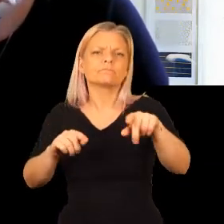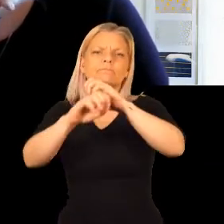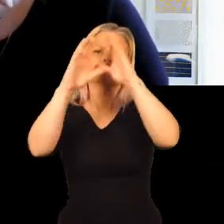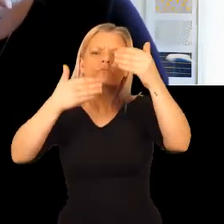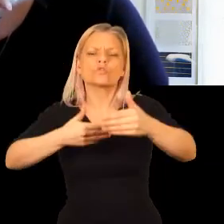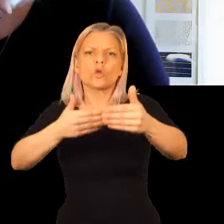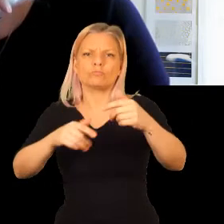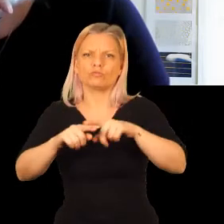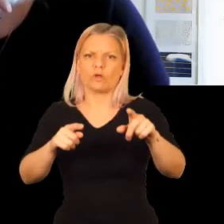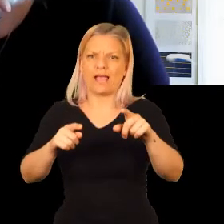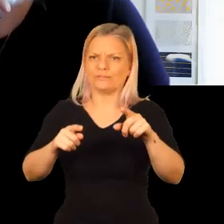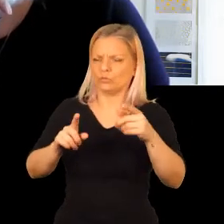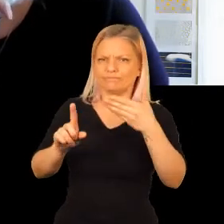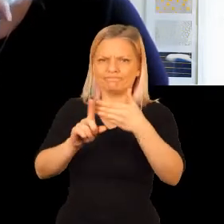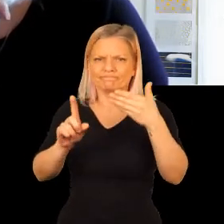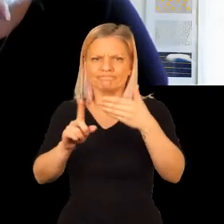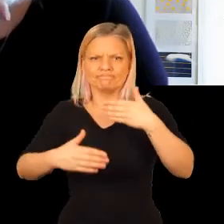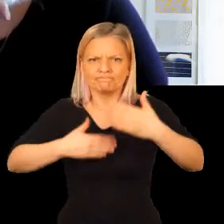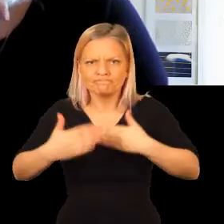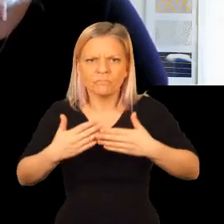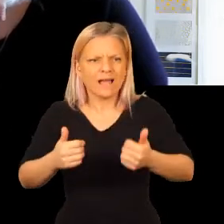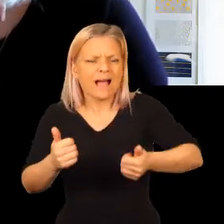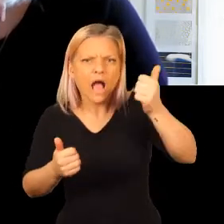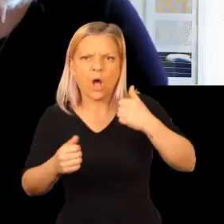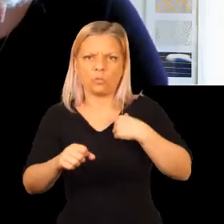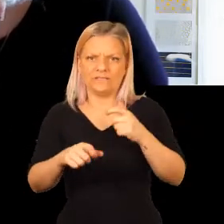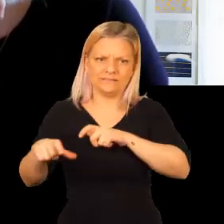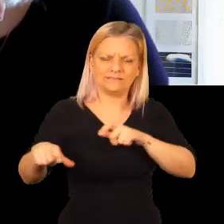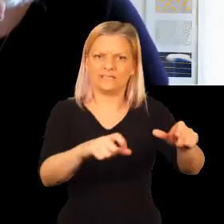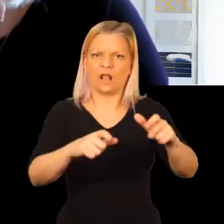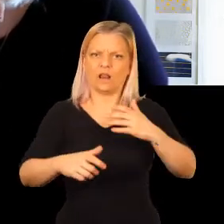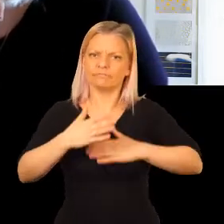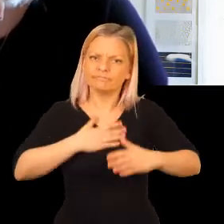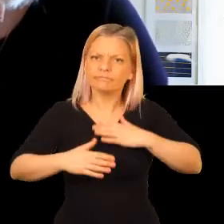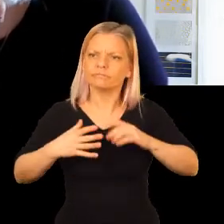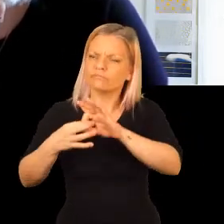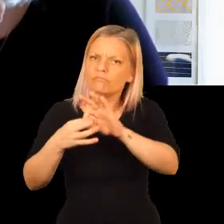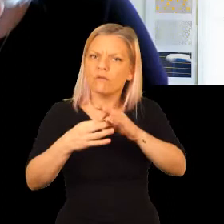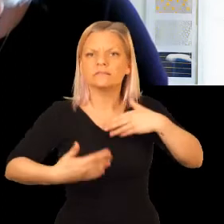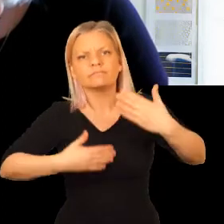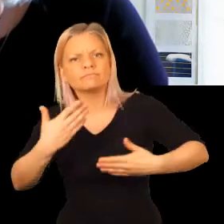support and in terms of kind of how do we keep the fidelity it's like well how do we make sure